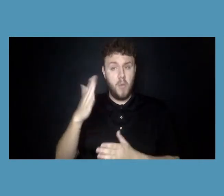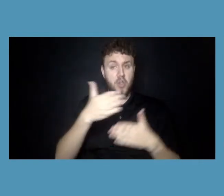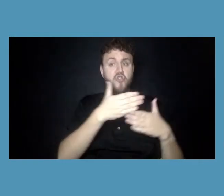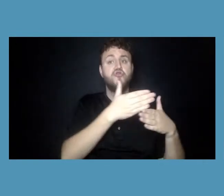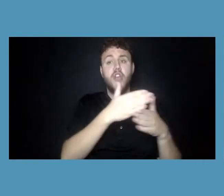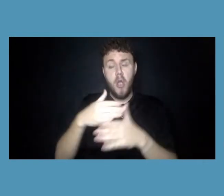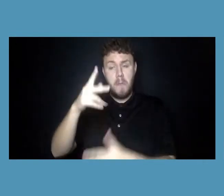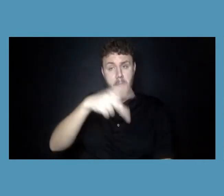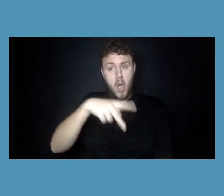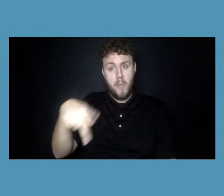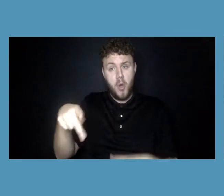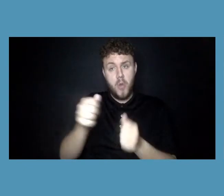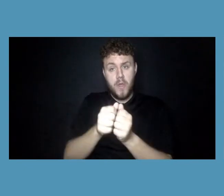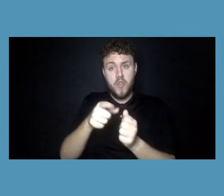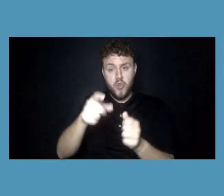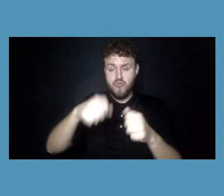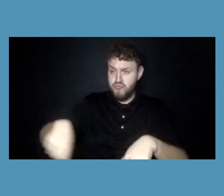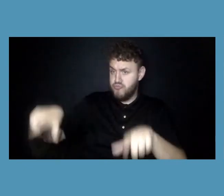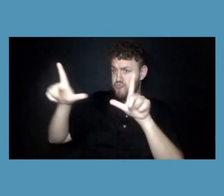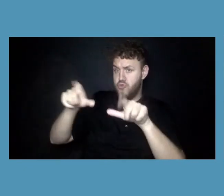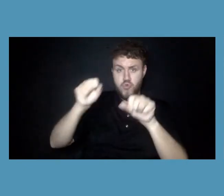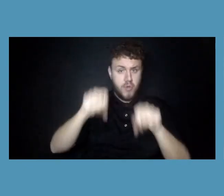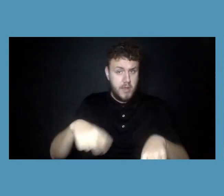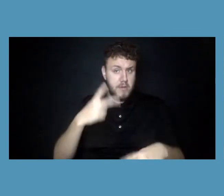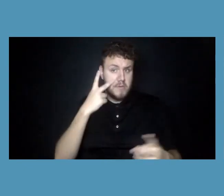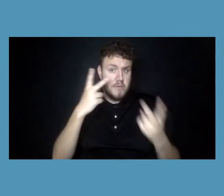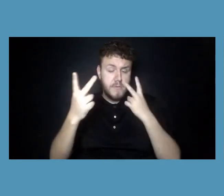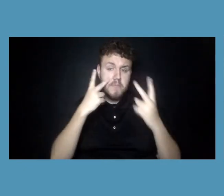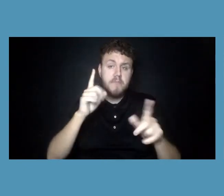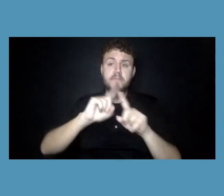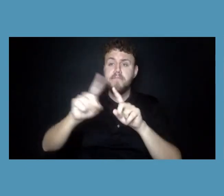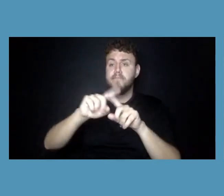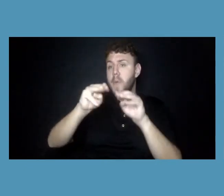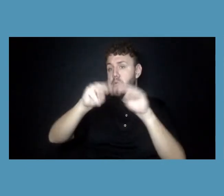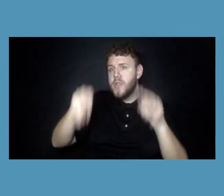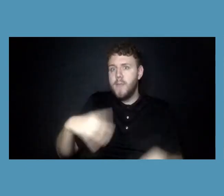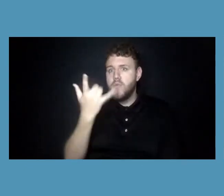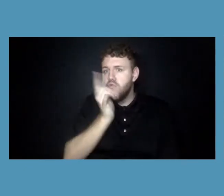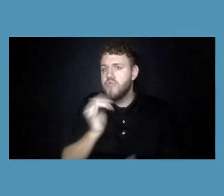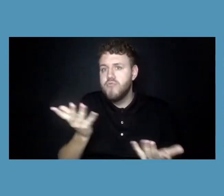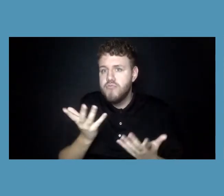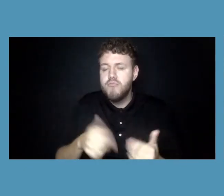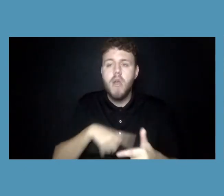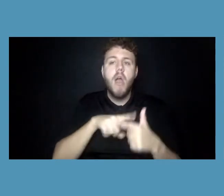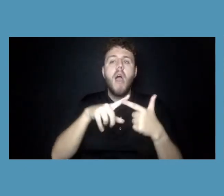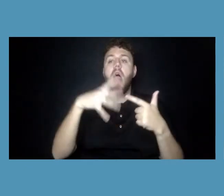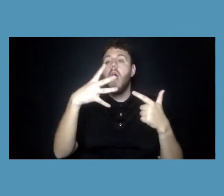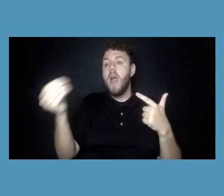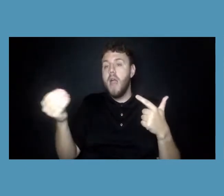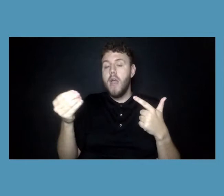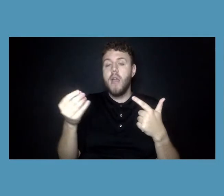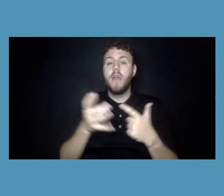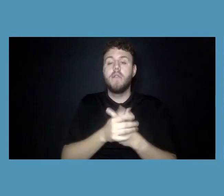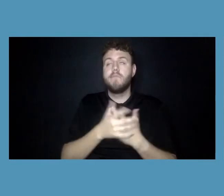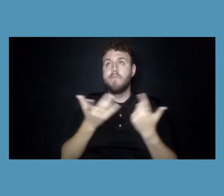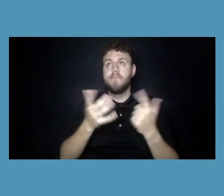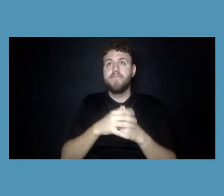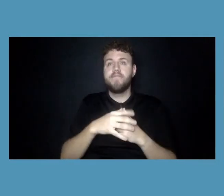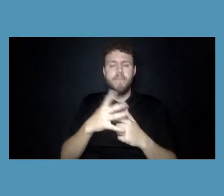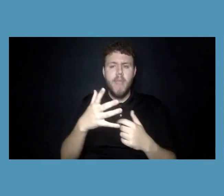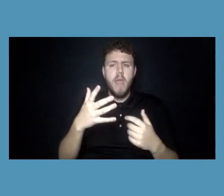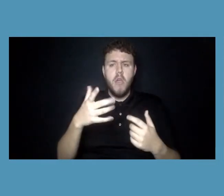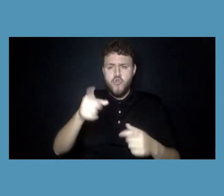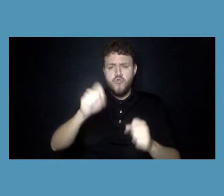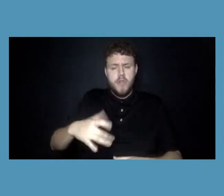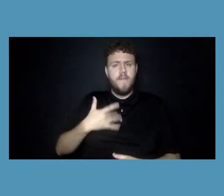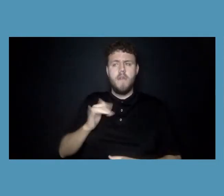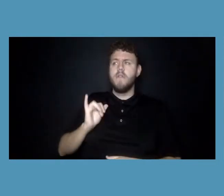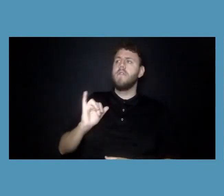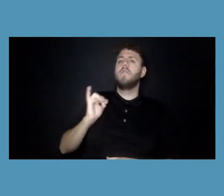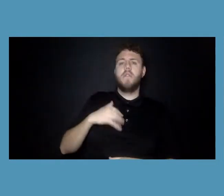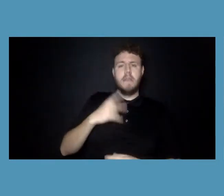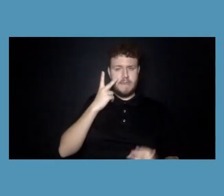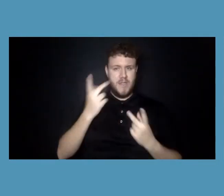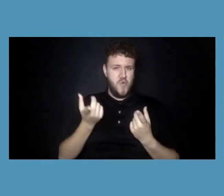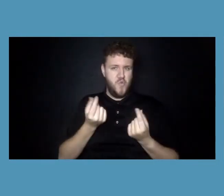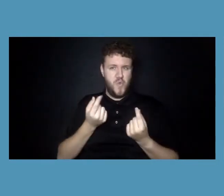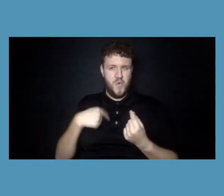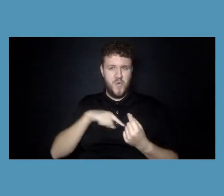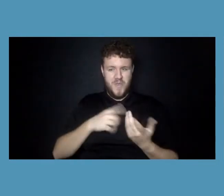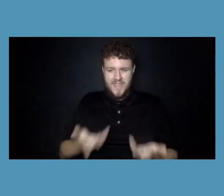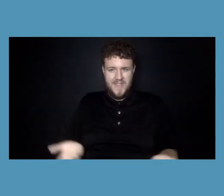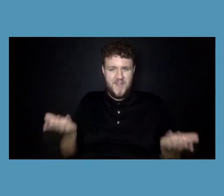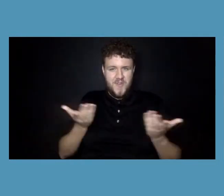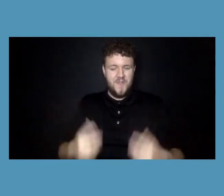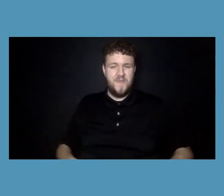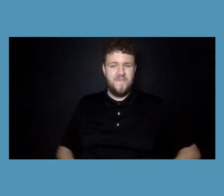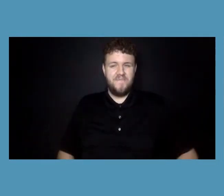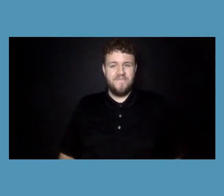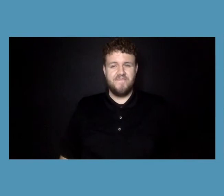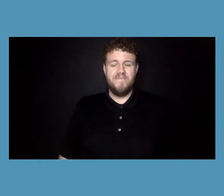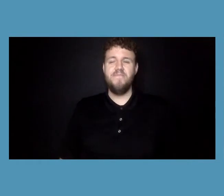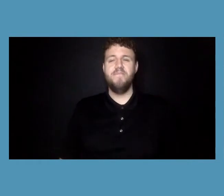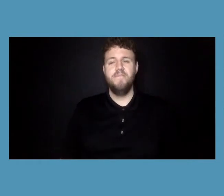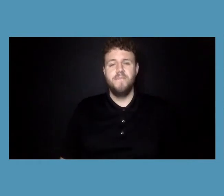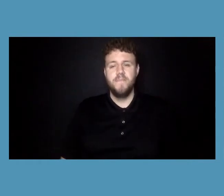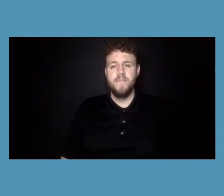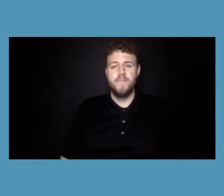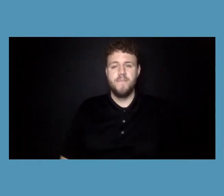you so that you can see what the museum looks like and get a feel for some of the things that we do there.